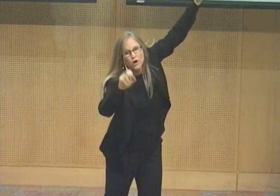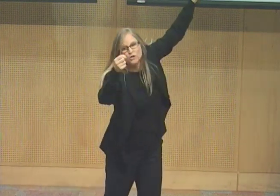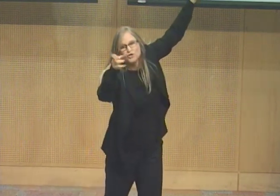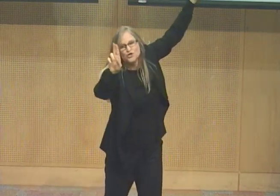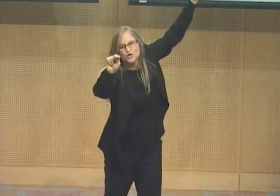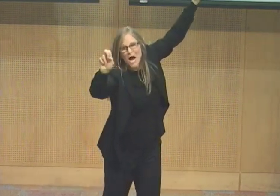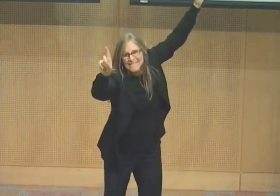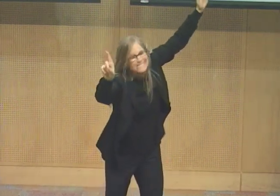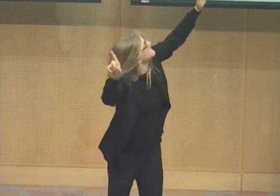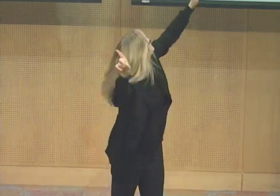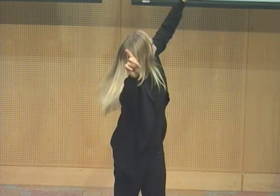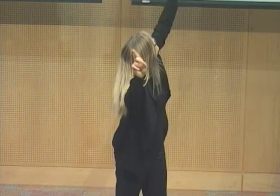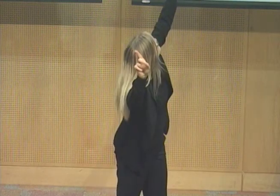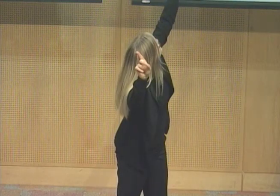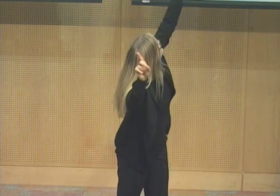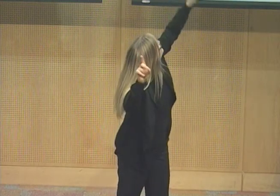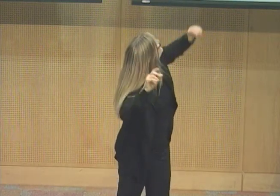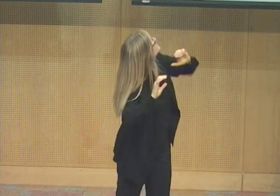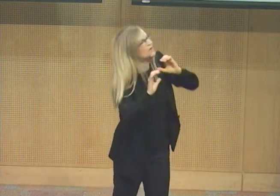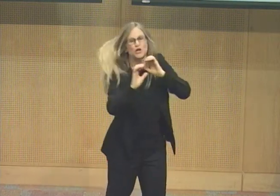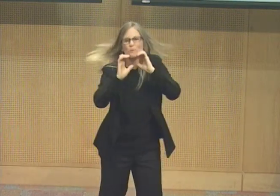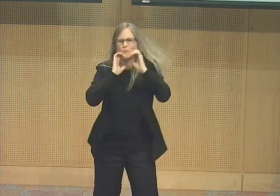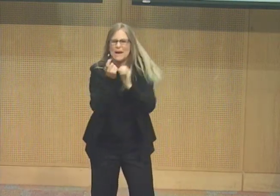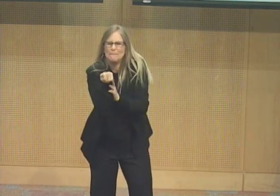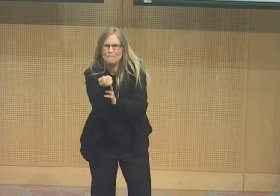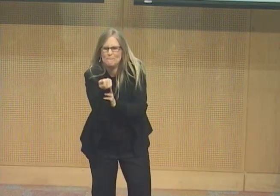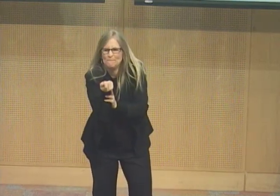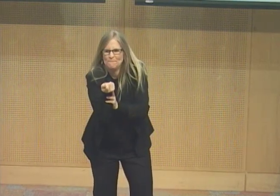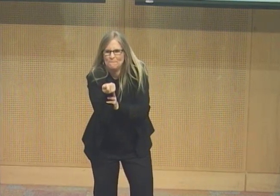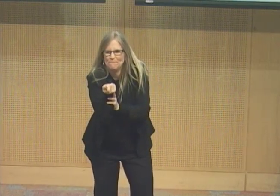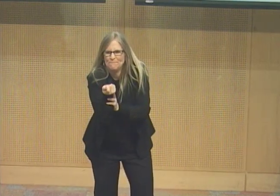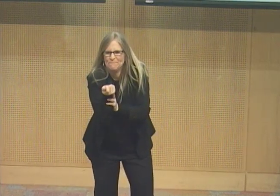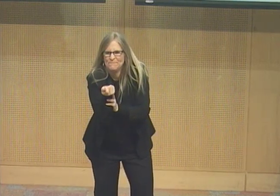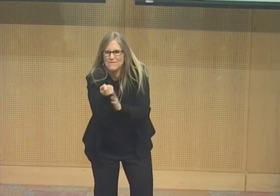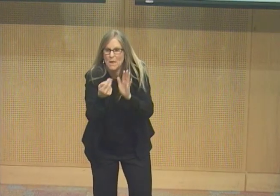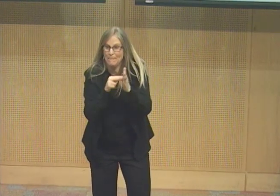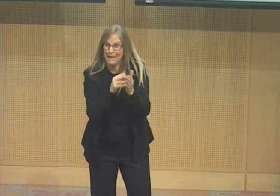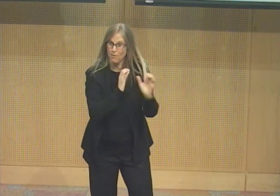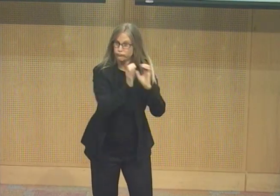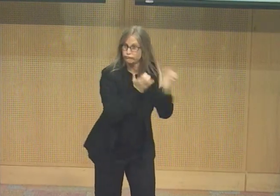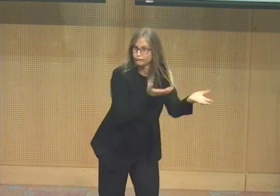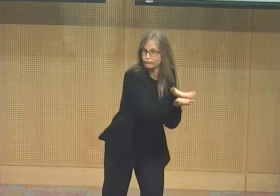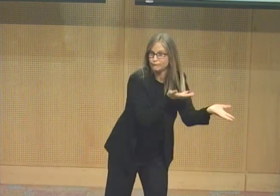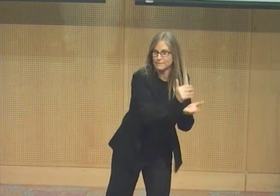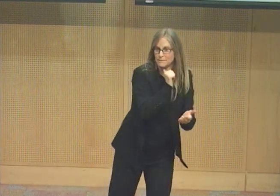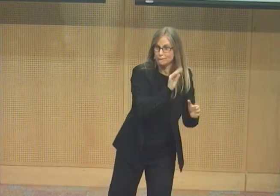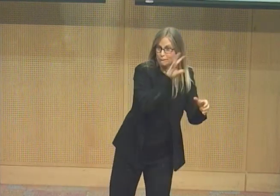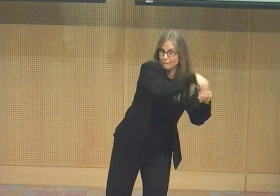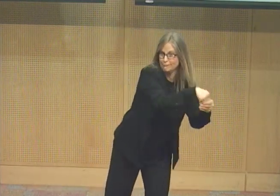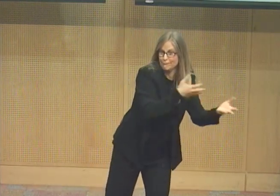"Ignore," "shunned," and "communicate a bit," the phrase I mentioned earlier,